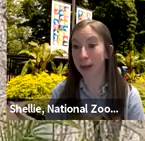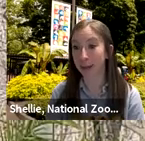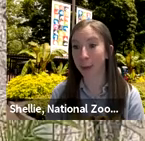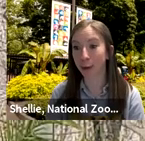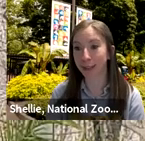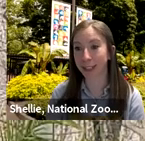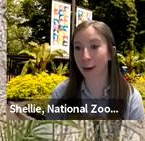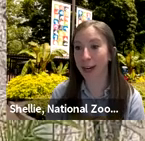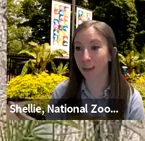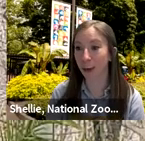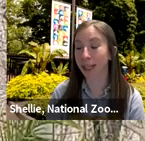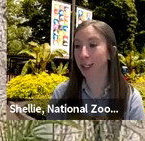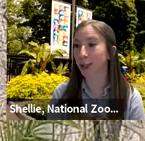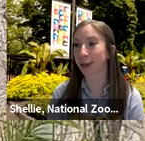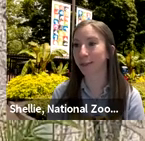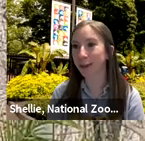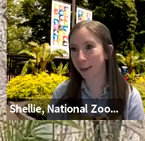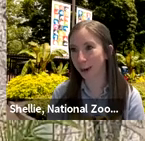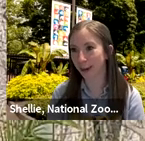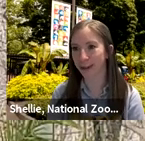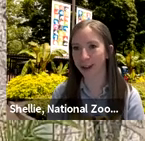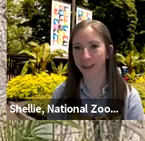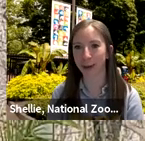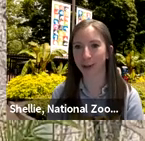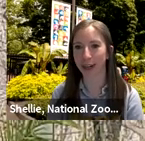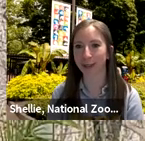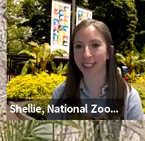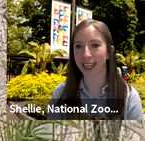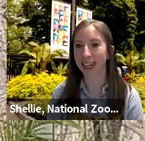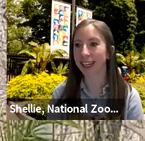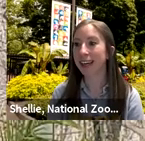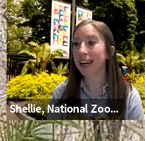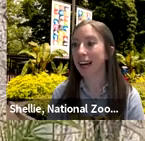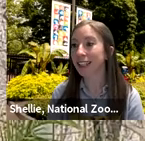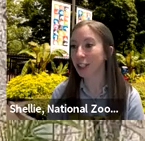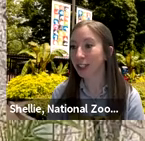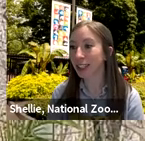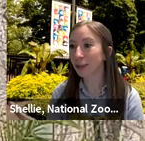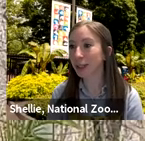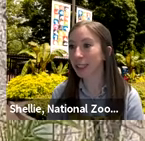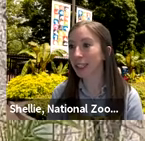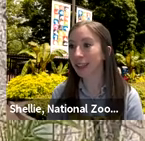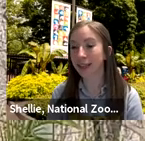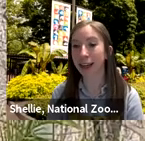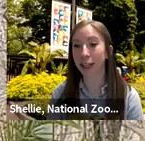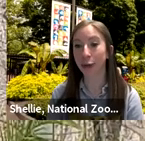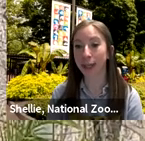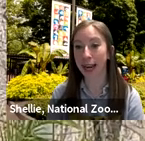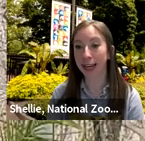some polls going and we'll be issuing a few more throughout our program today.